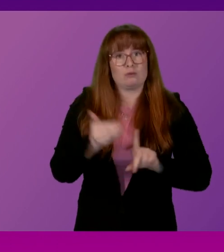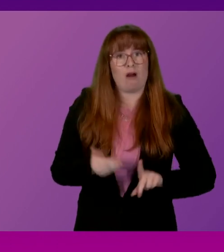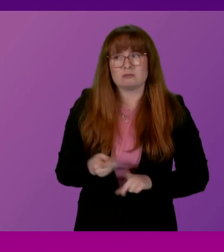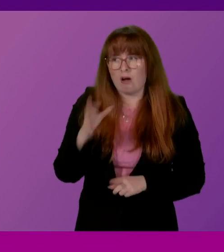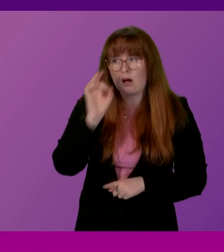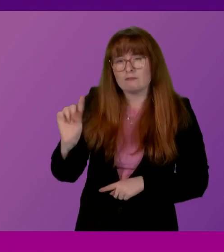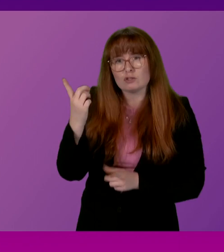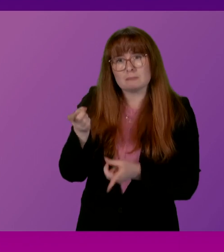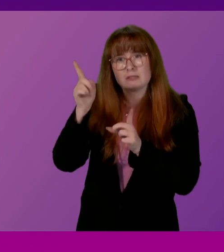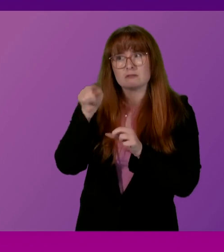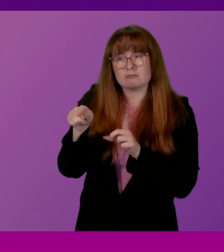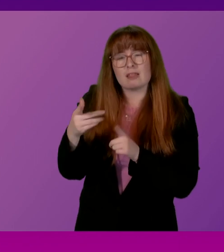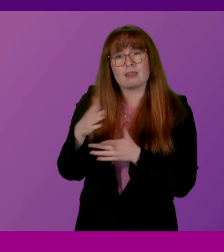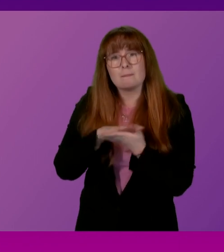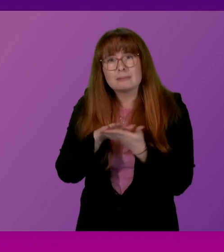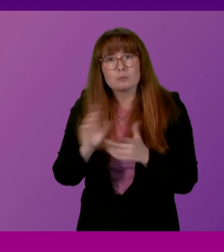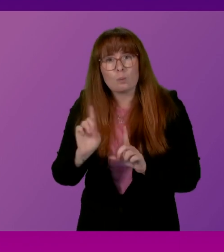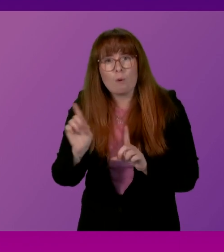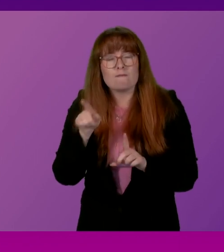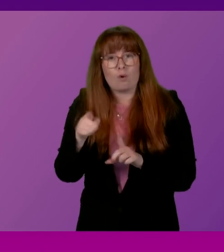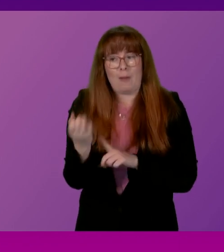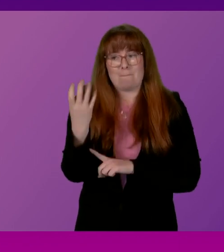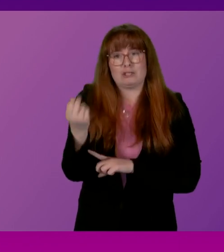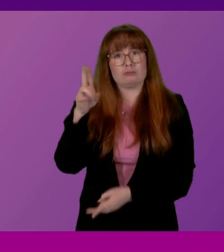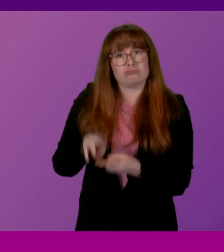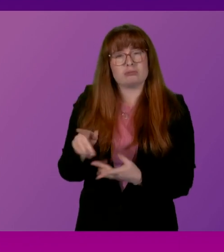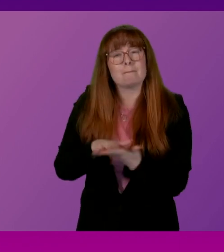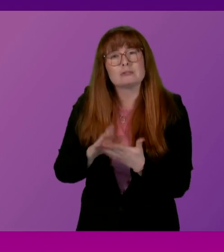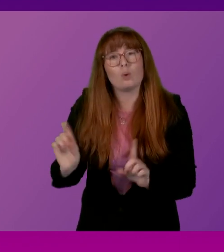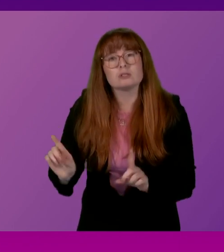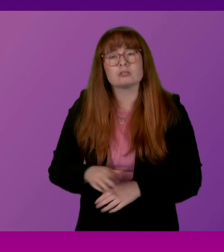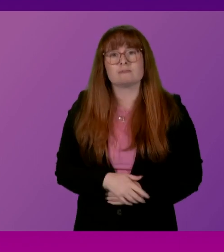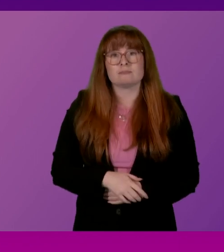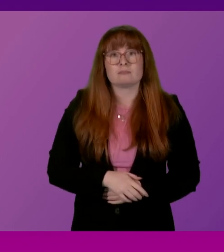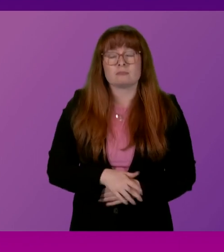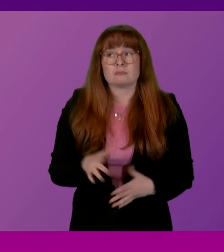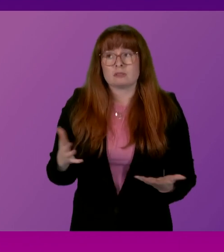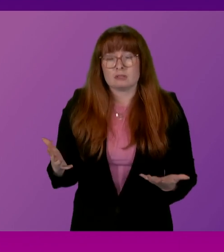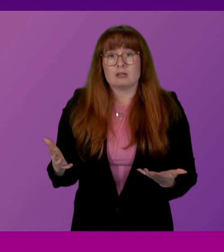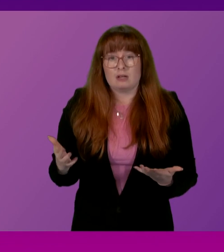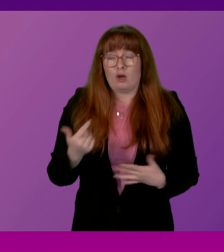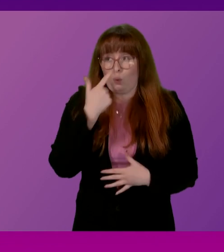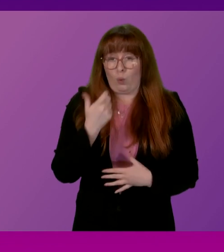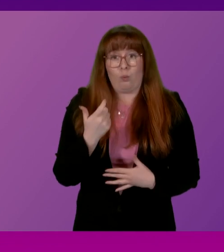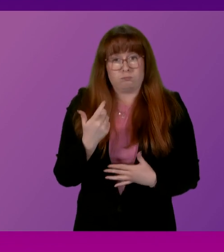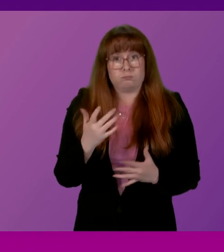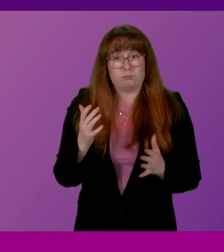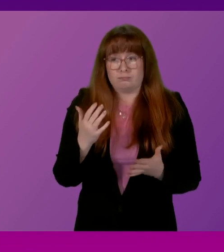What might that initiative mean for emissions reduction? It could be absolutely significant. As I said in my response to Maggie Chapman’s question, we hope to have more people using